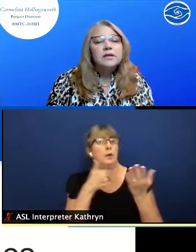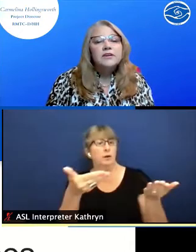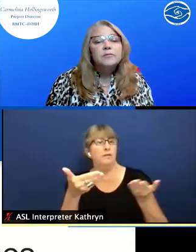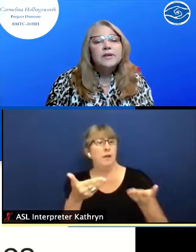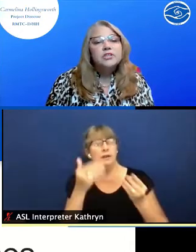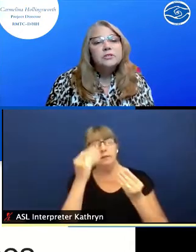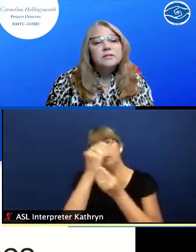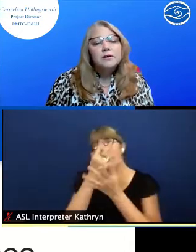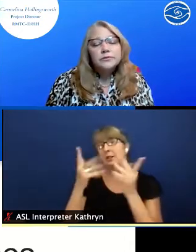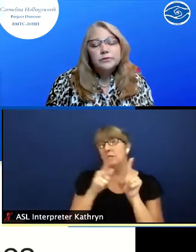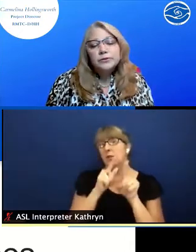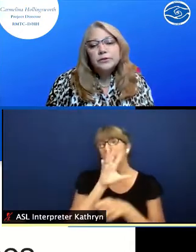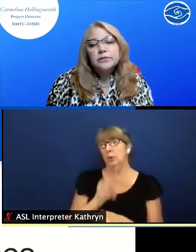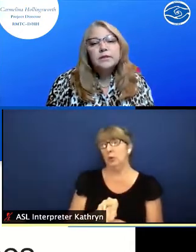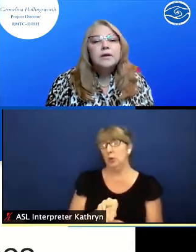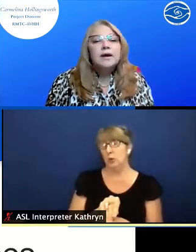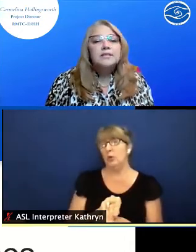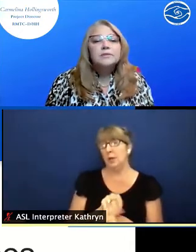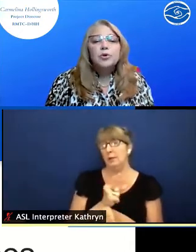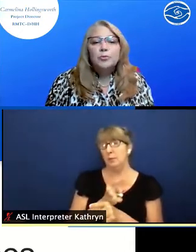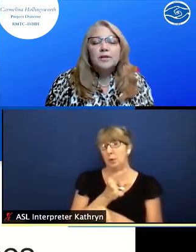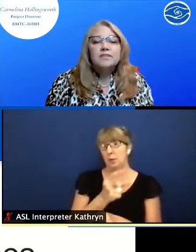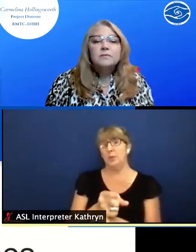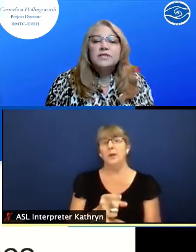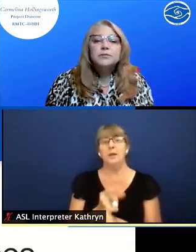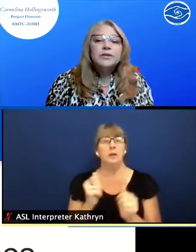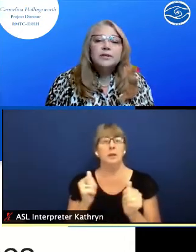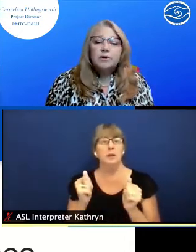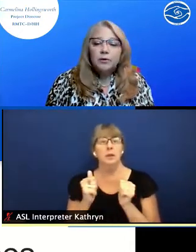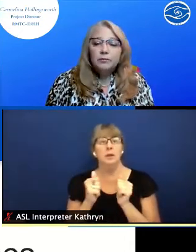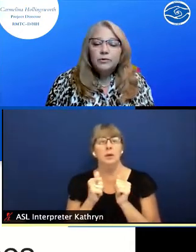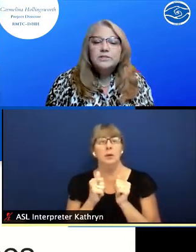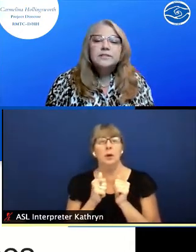Information is also included as appropriate in the BESE weekly memo, which is sent to